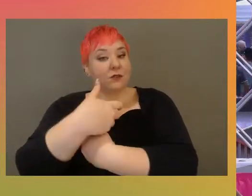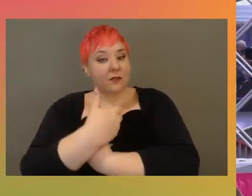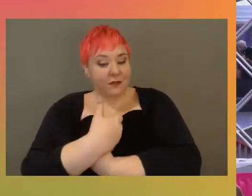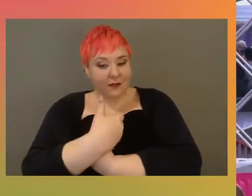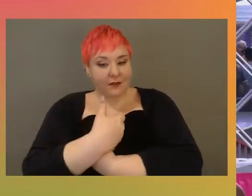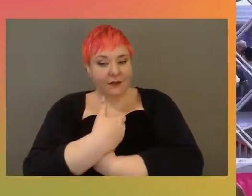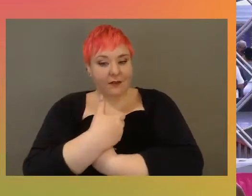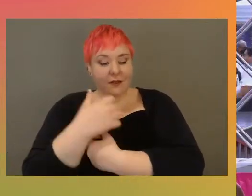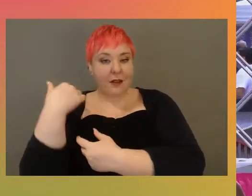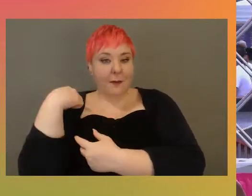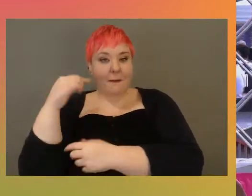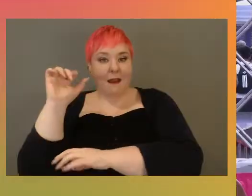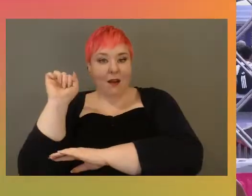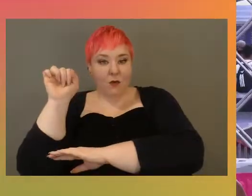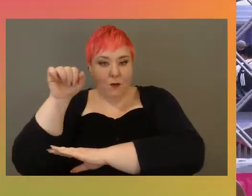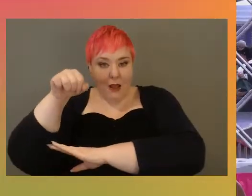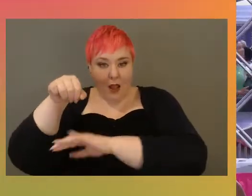COME BACK TO CENTER.